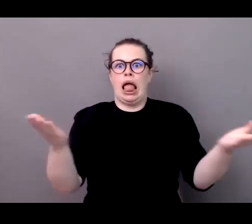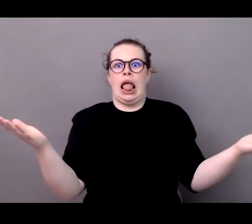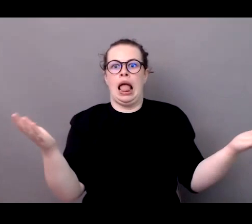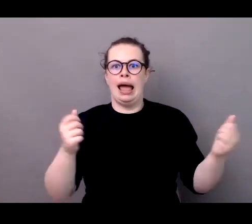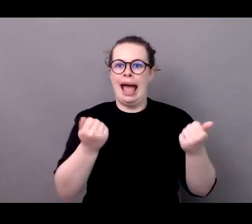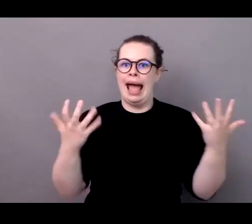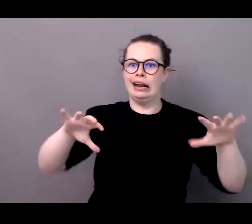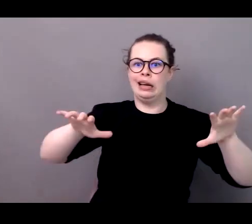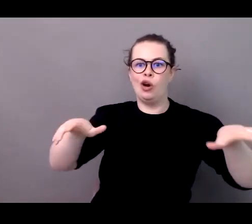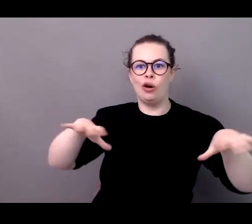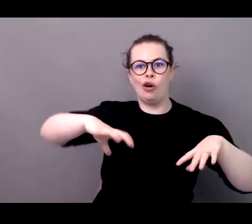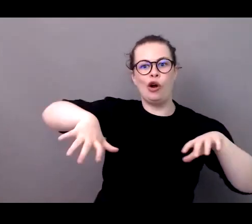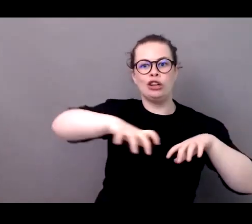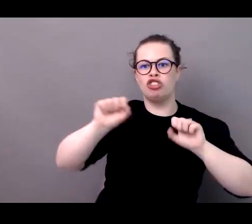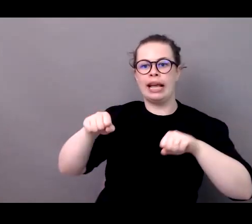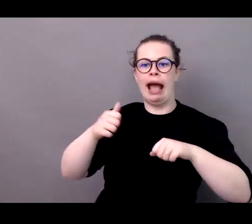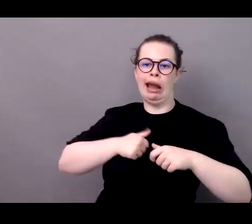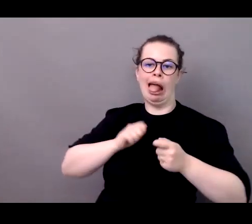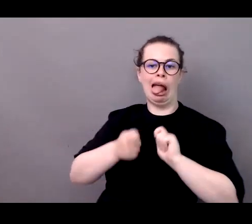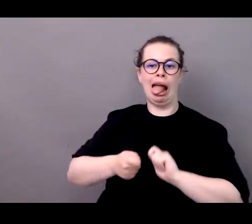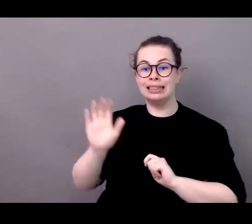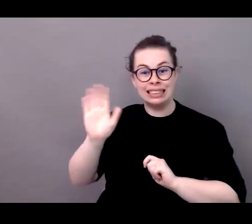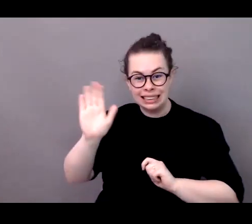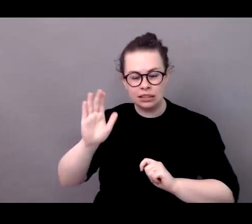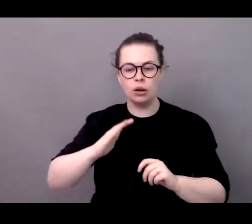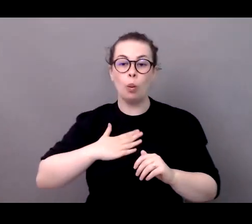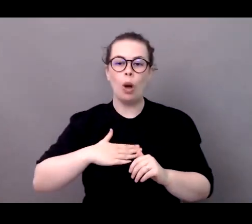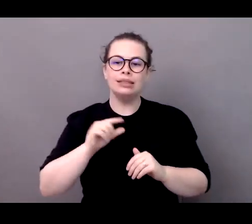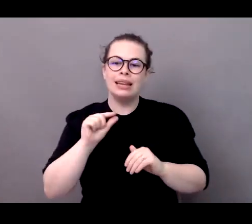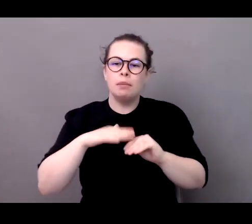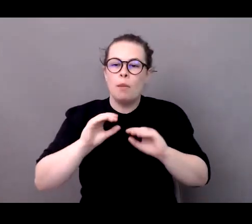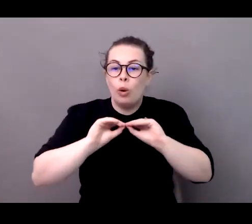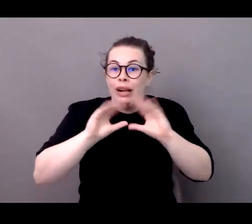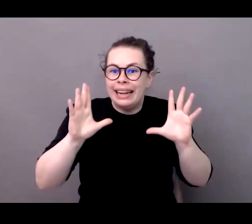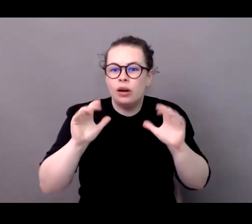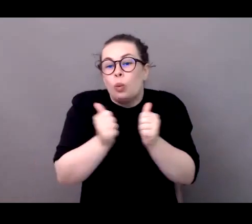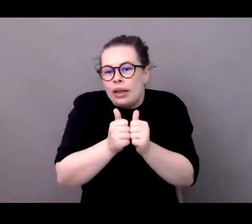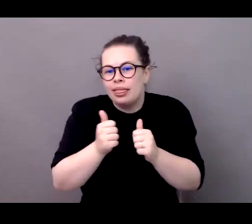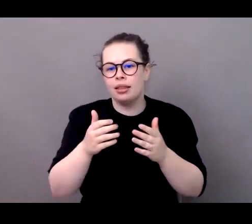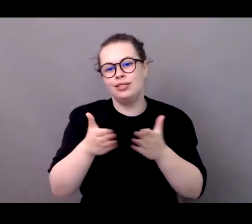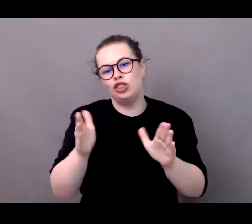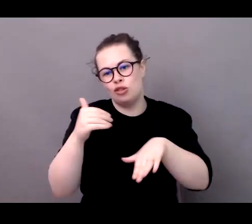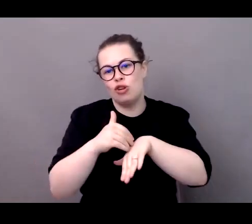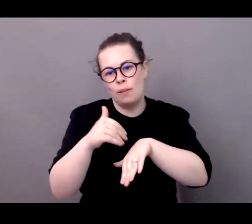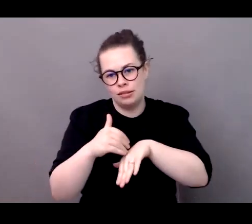how exactly we should interpret this in practice. But of course, the committee is not empowered to